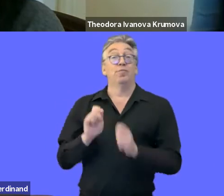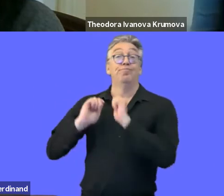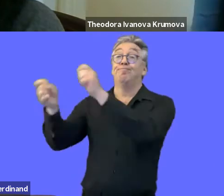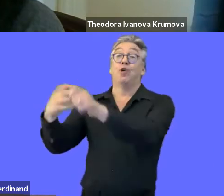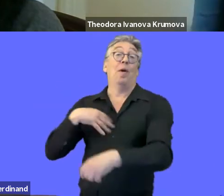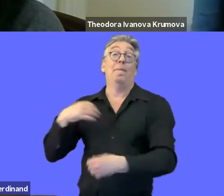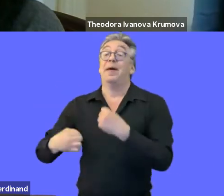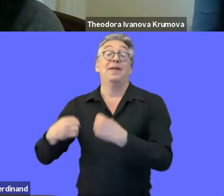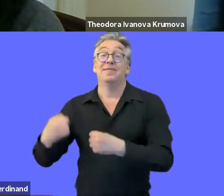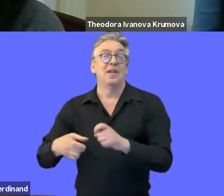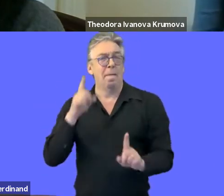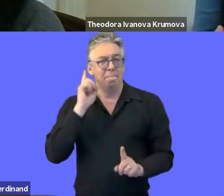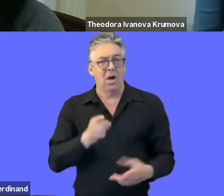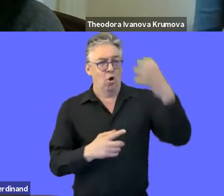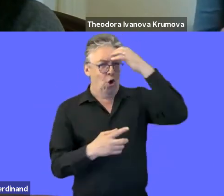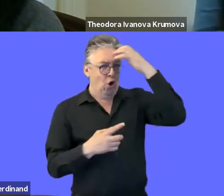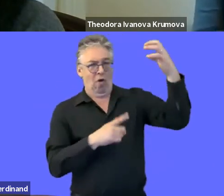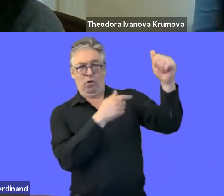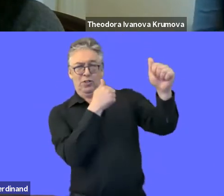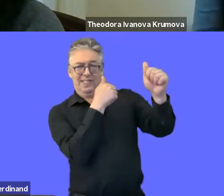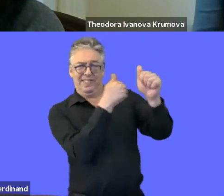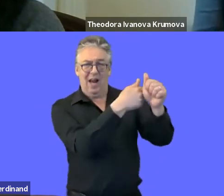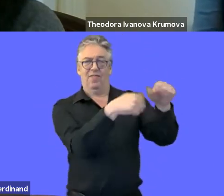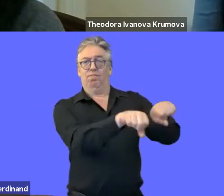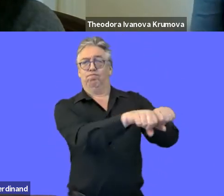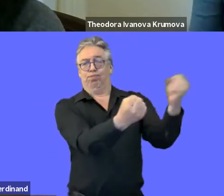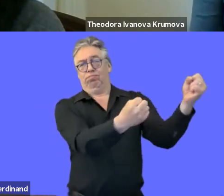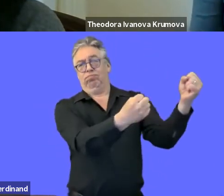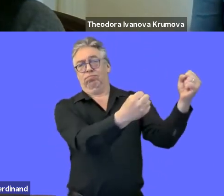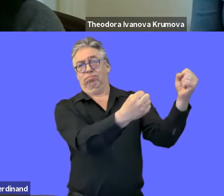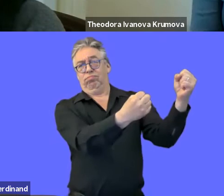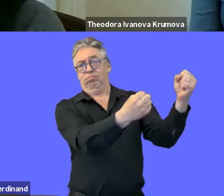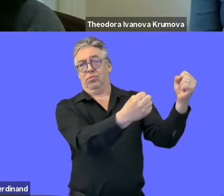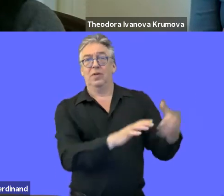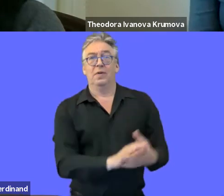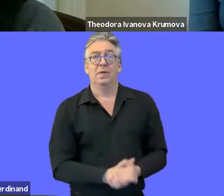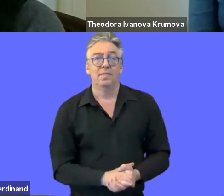Also, the committee will not enter into examining the guilt or innocence